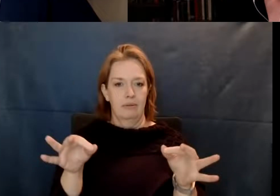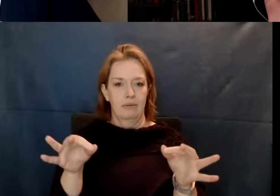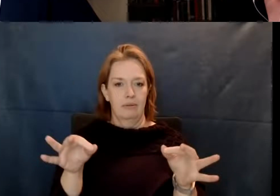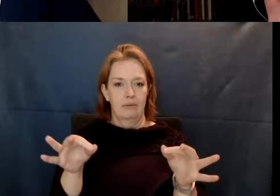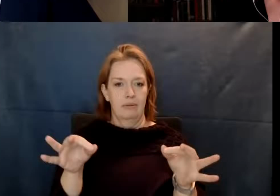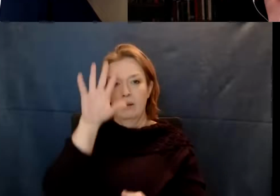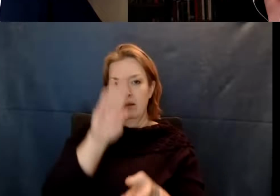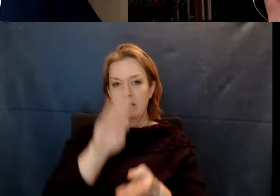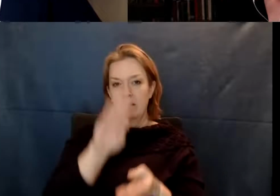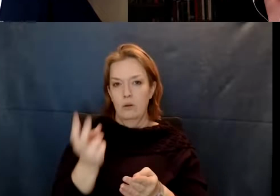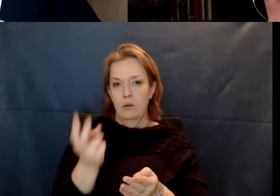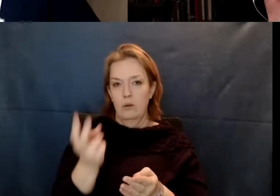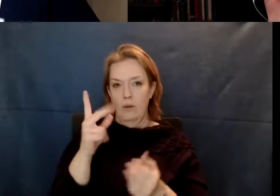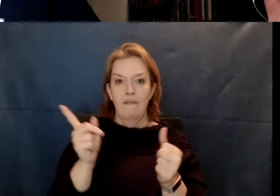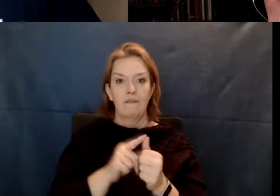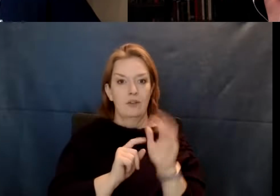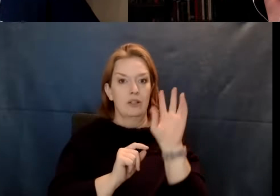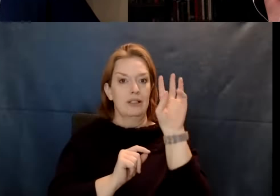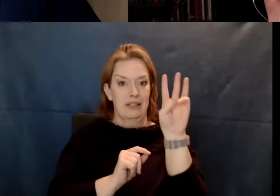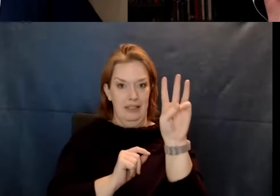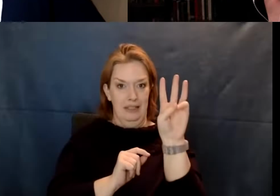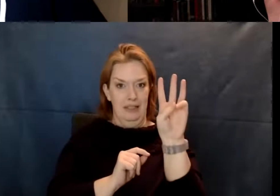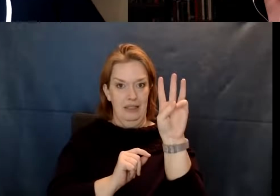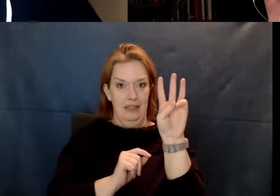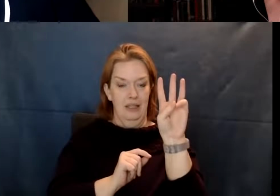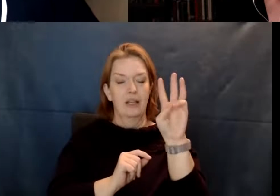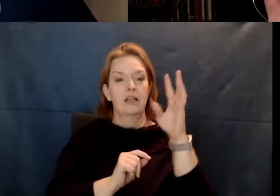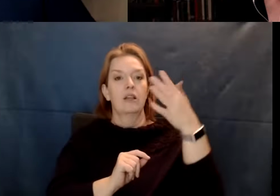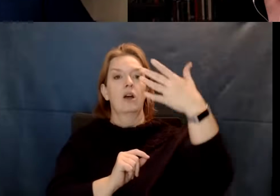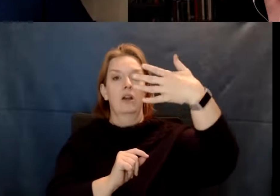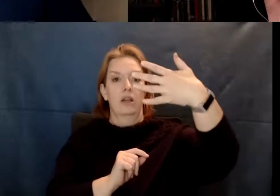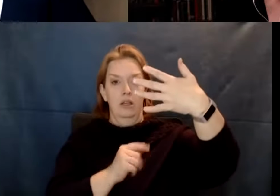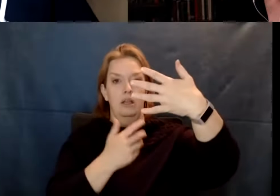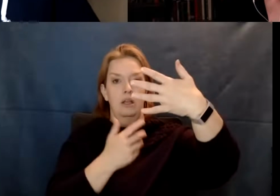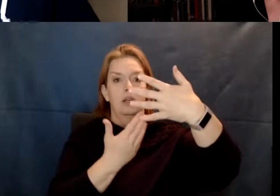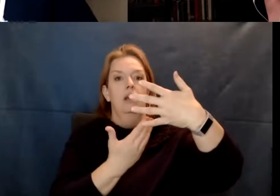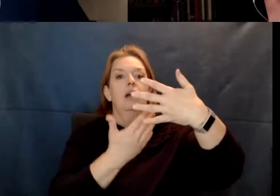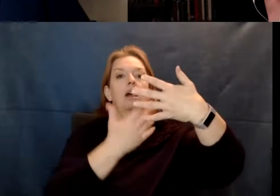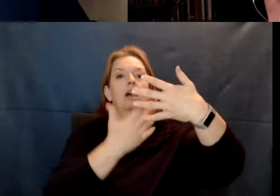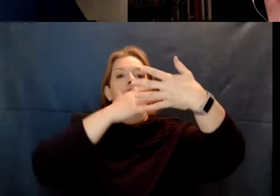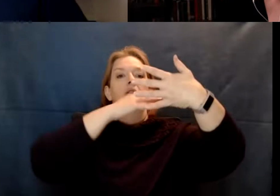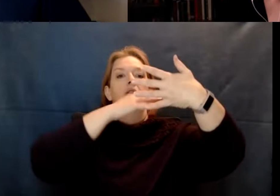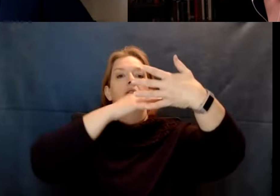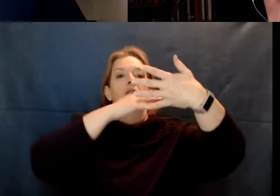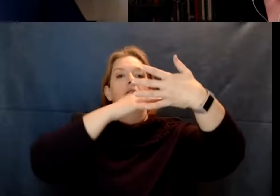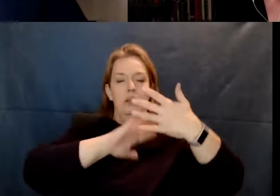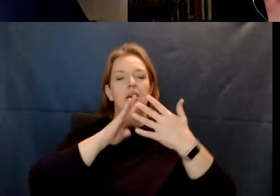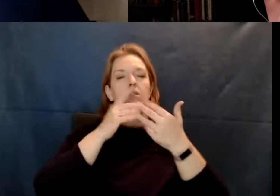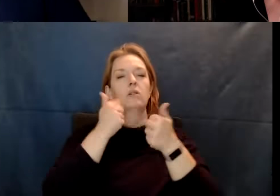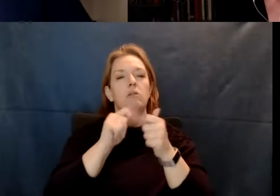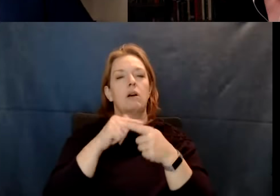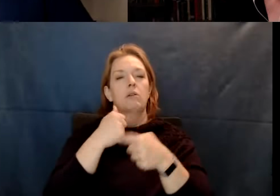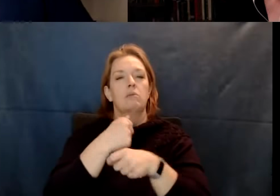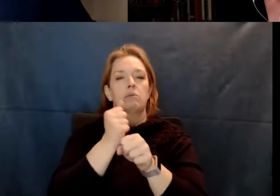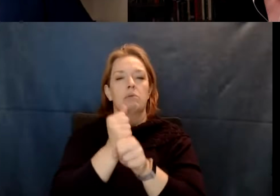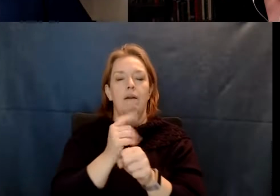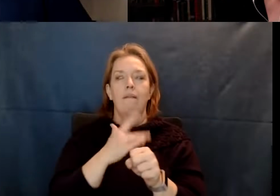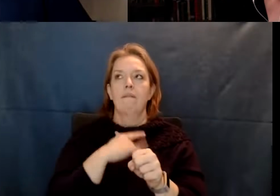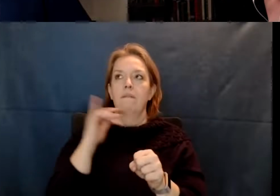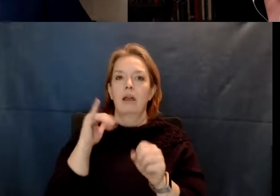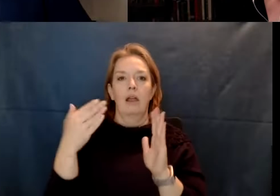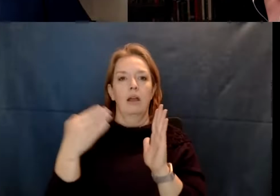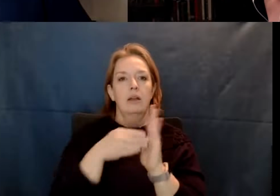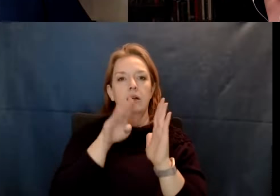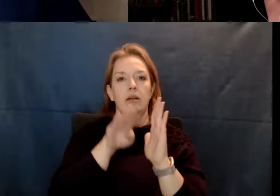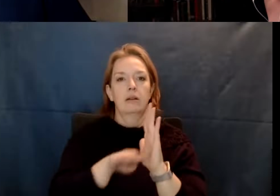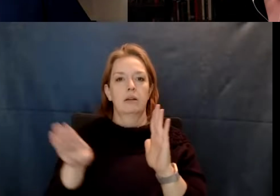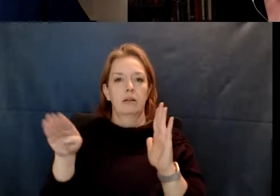The first six lines reverse themselves in an attempt to create an echo effect, and to